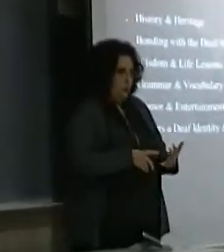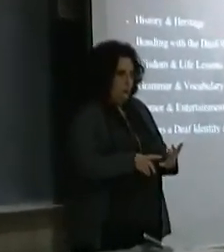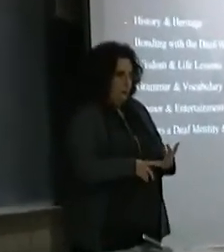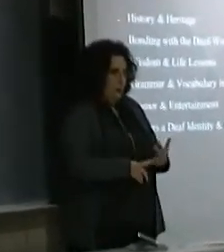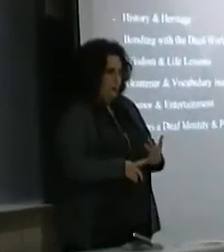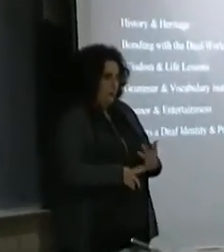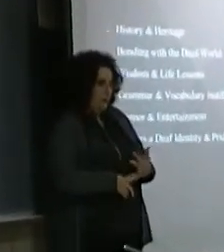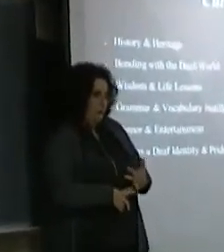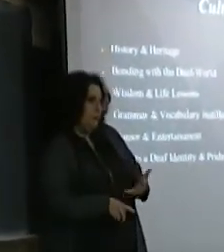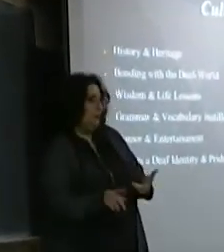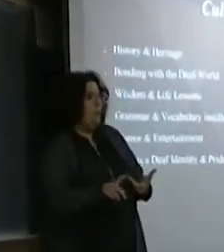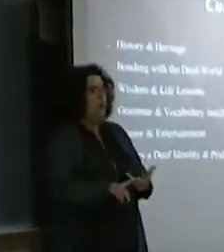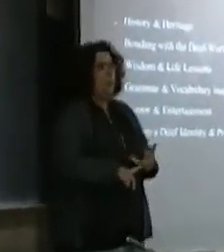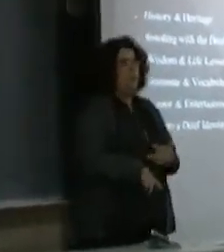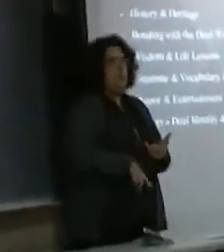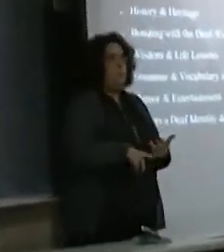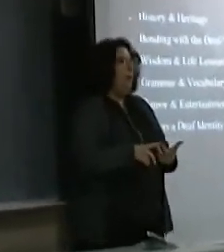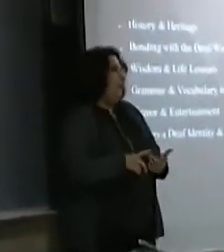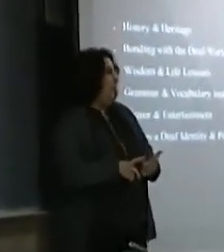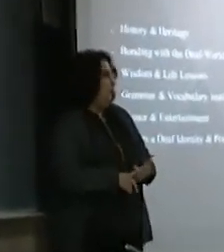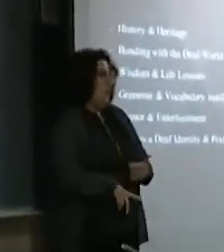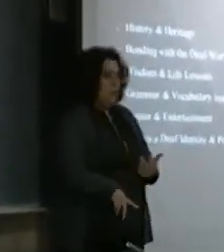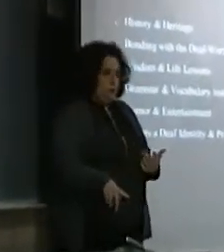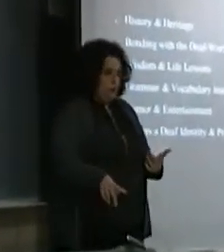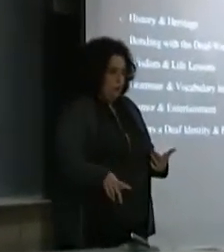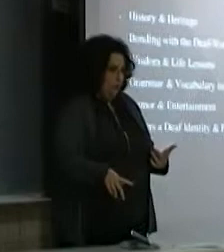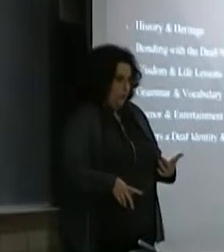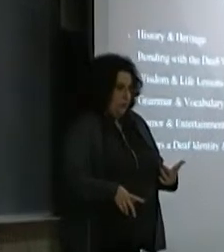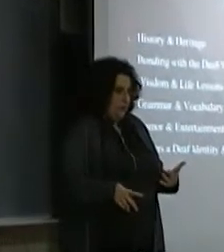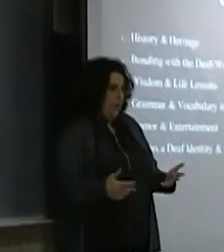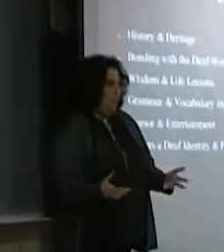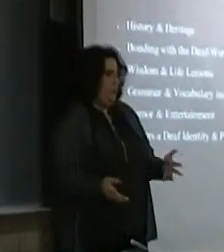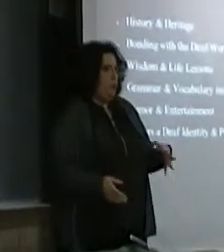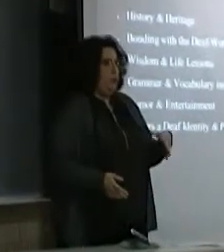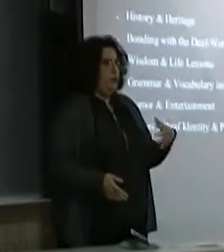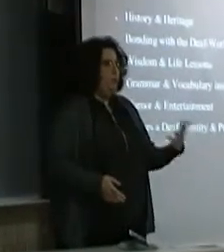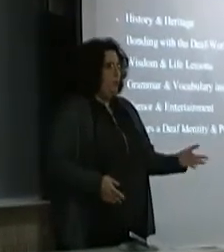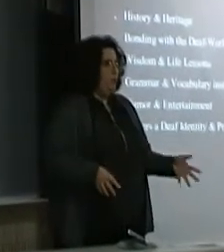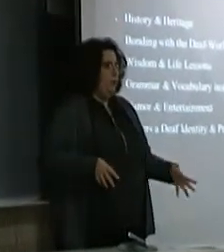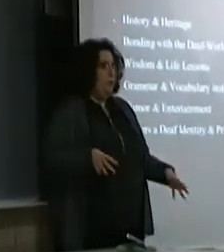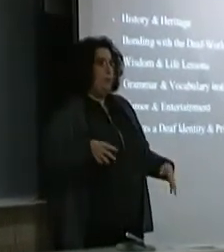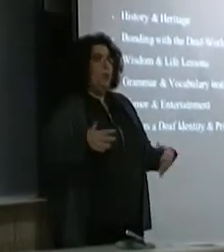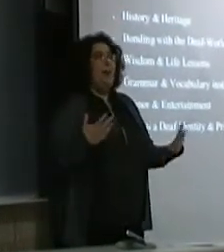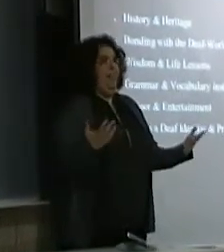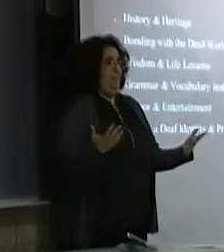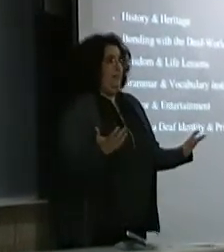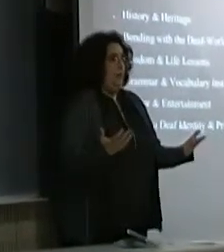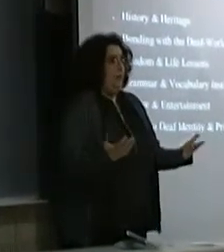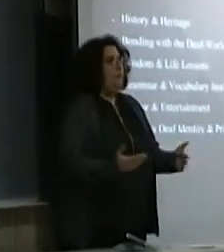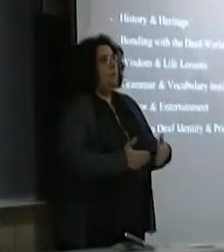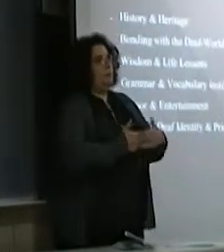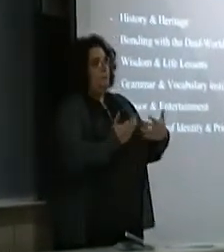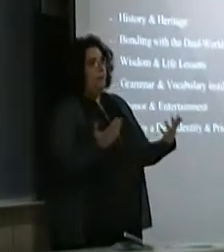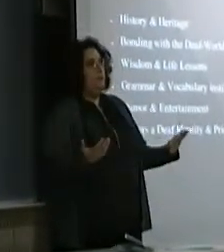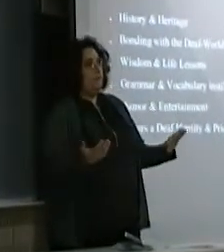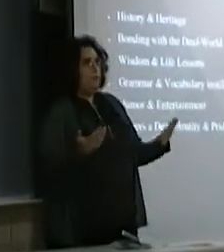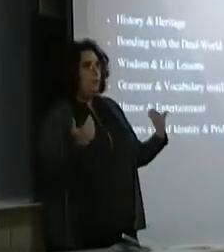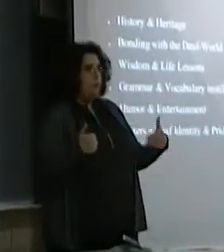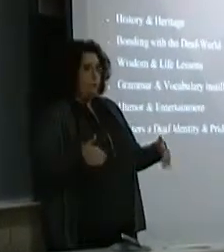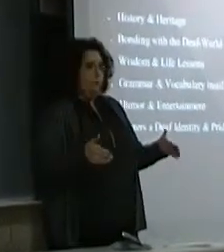So, they passed down their history, their wisdom, their knowledge of the lanuage humor, pride; everything would be passed down their stories.